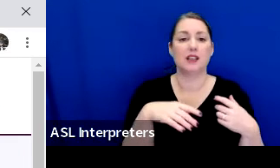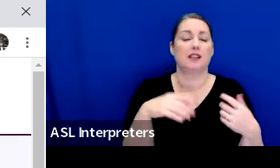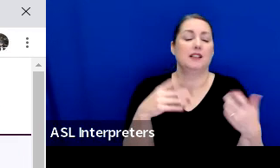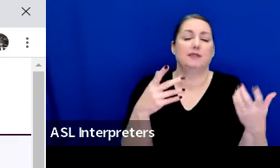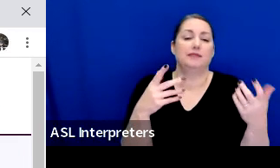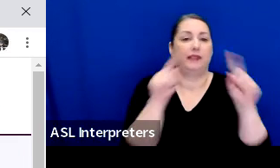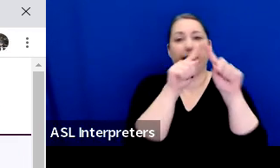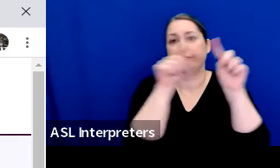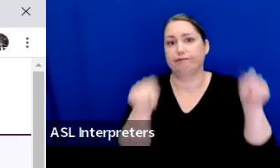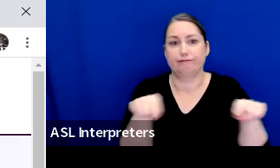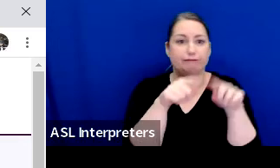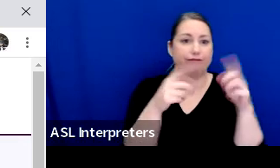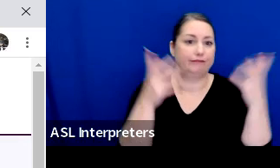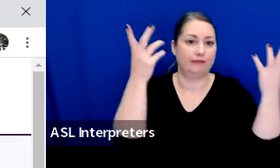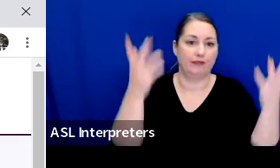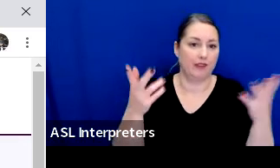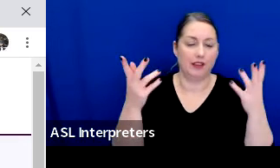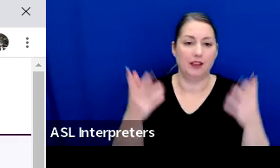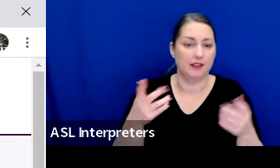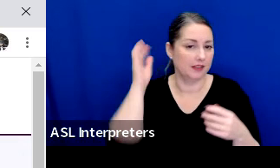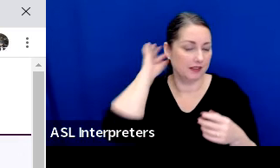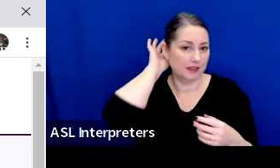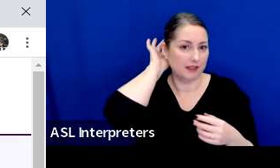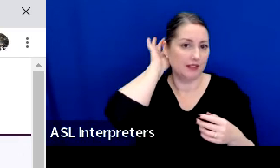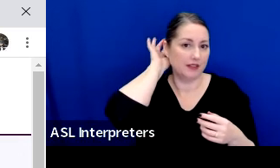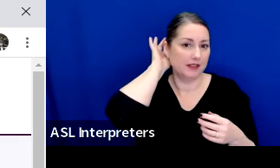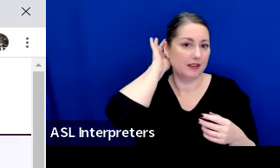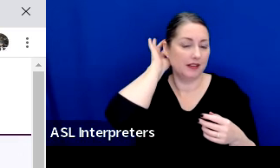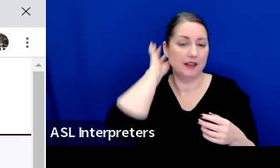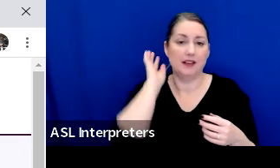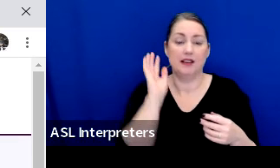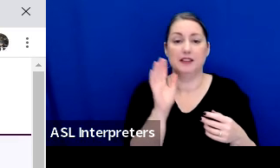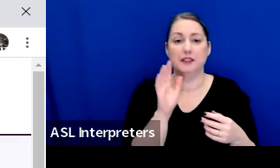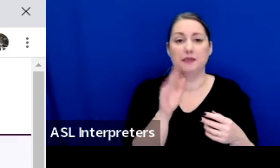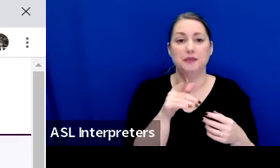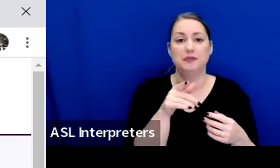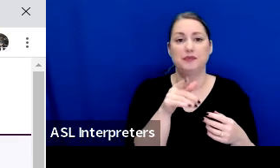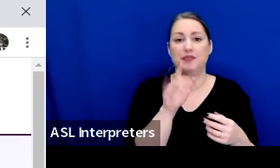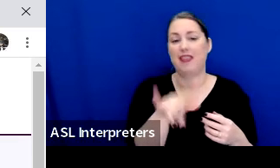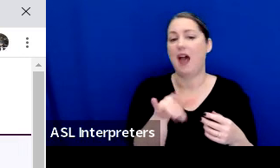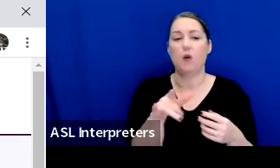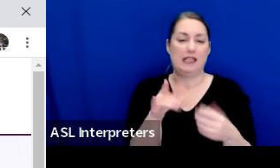And if they don't choose the right one, it'll zap them. But here's one where it's just draw the circle.